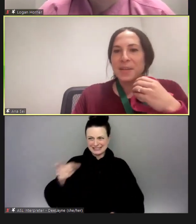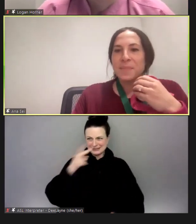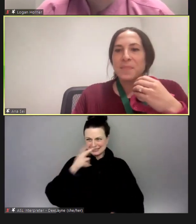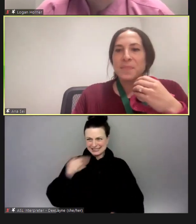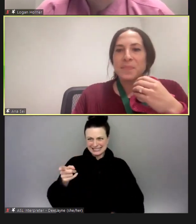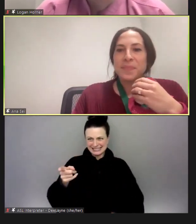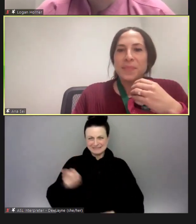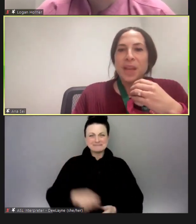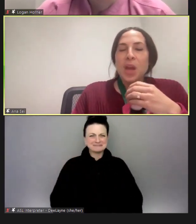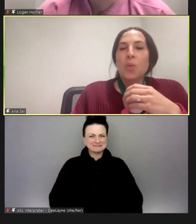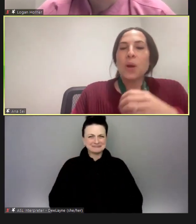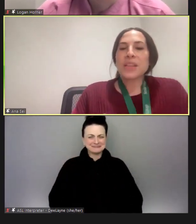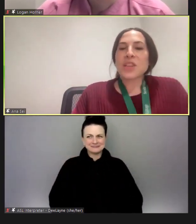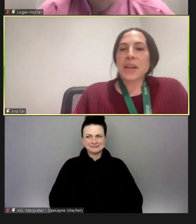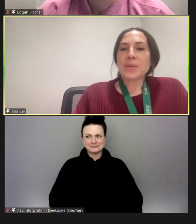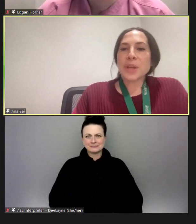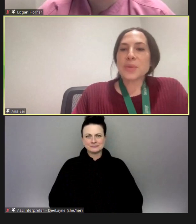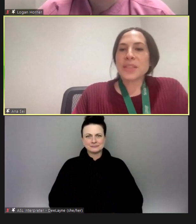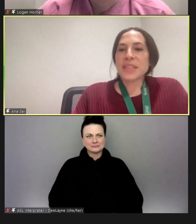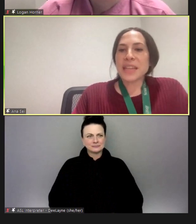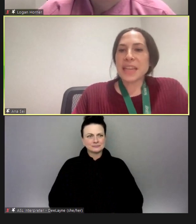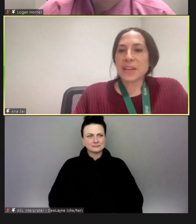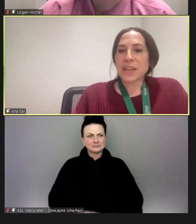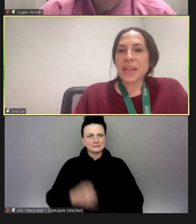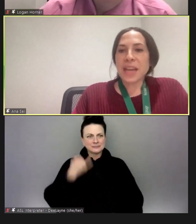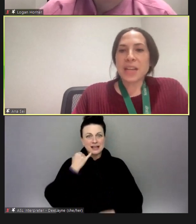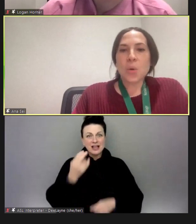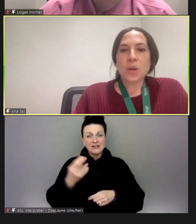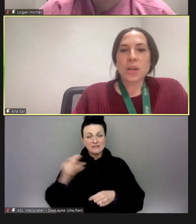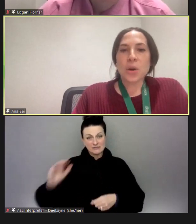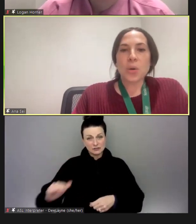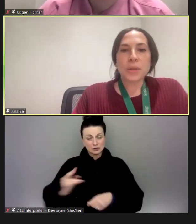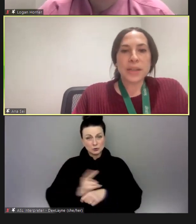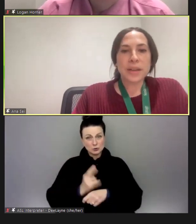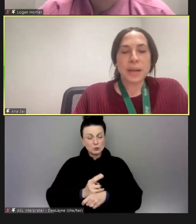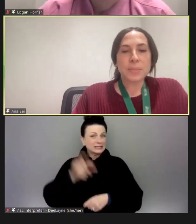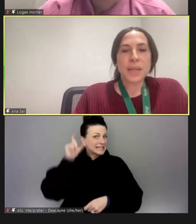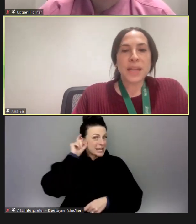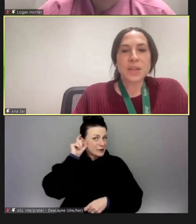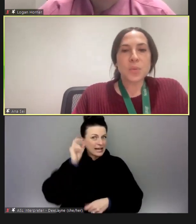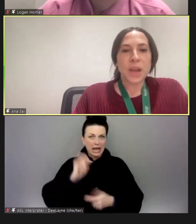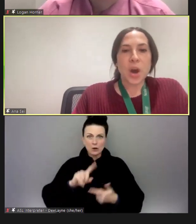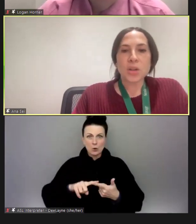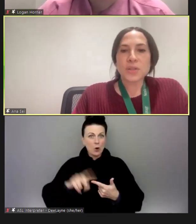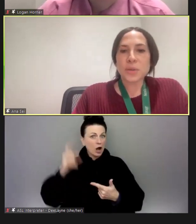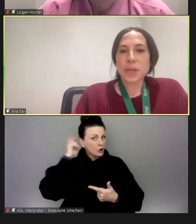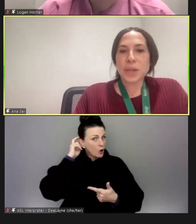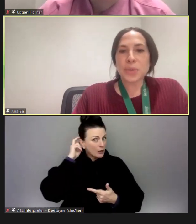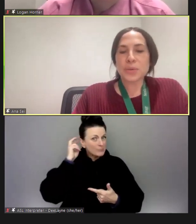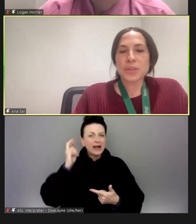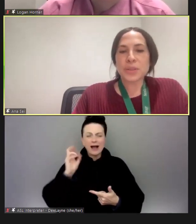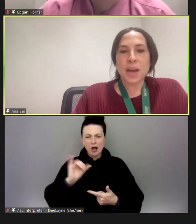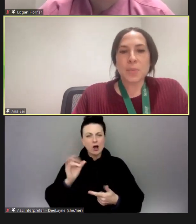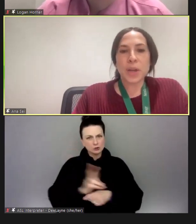see when a child uses a hearing aid or a